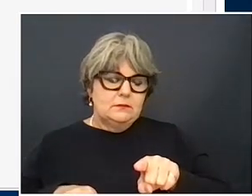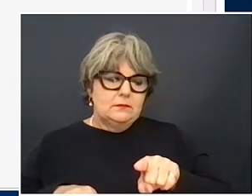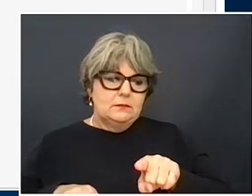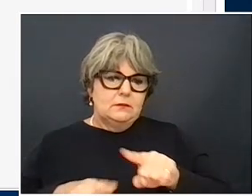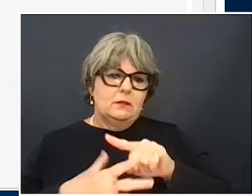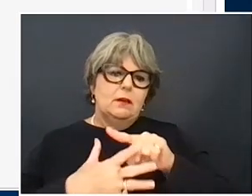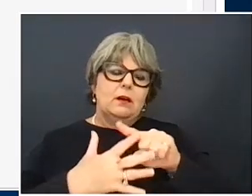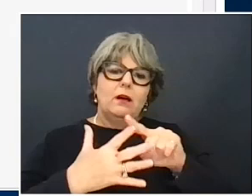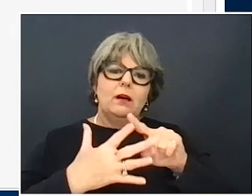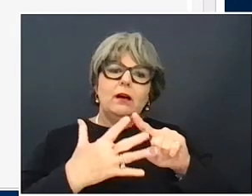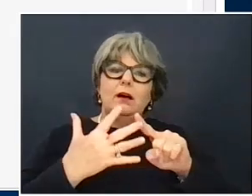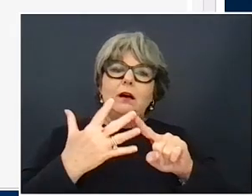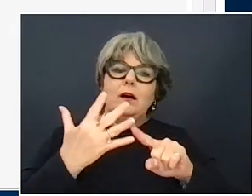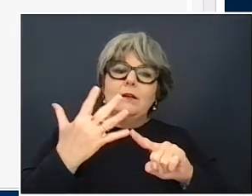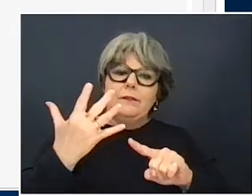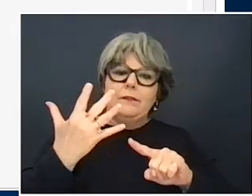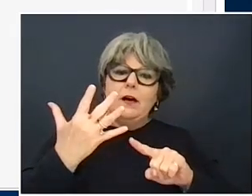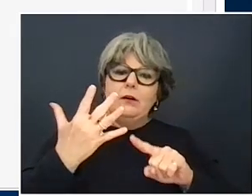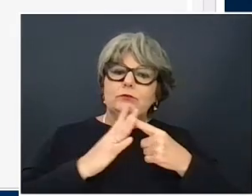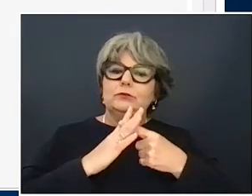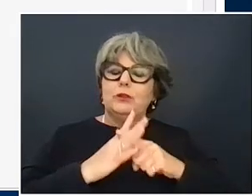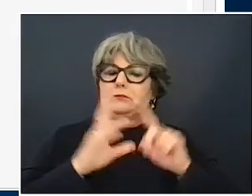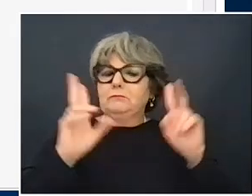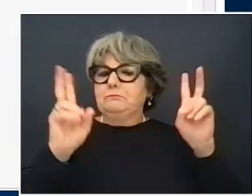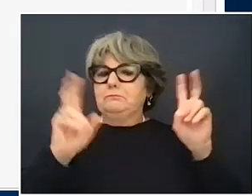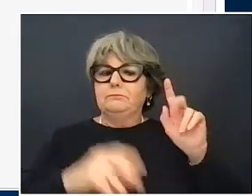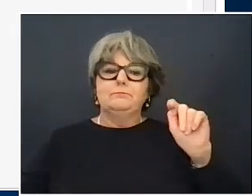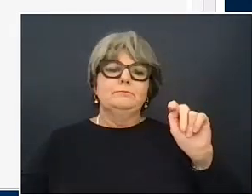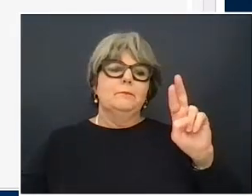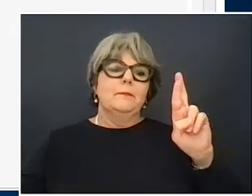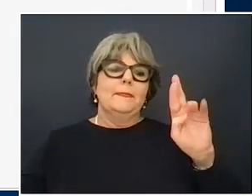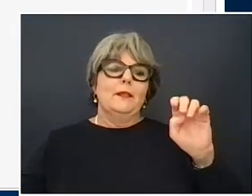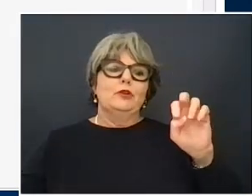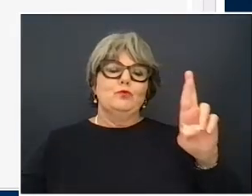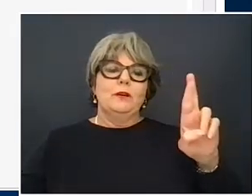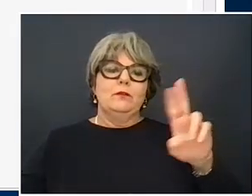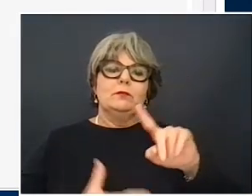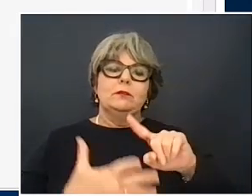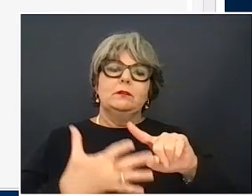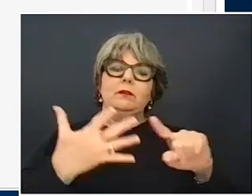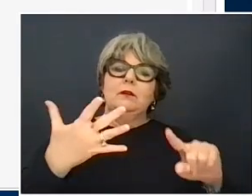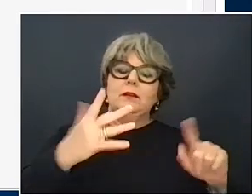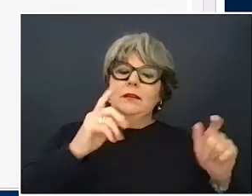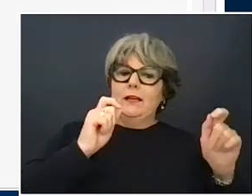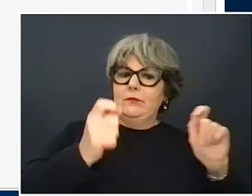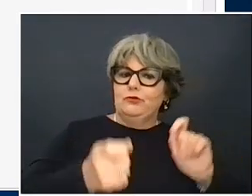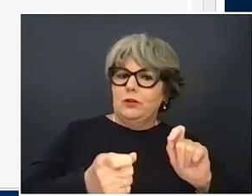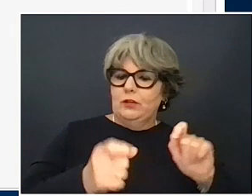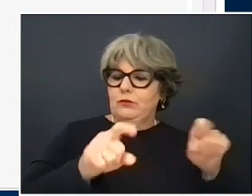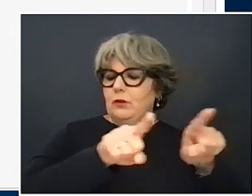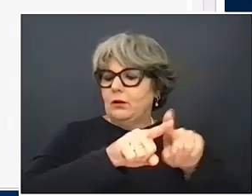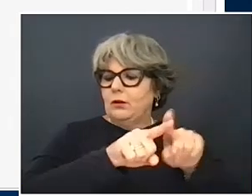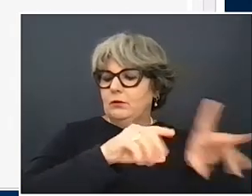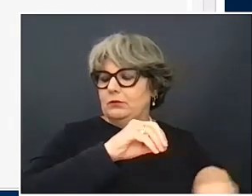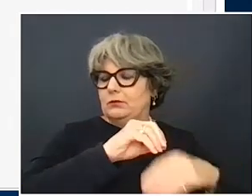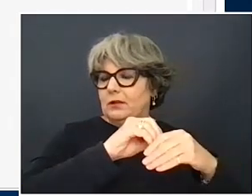on certain triggers. And then we have also some changes under the triggers for teach out plans.